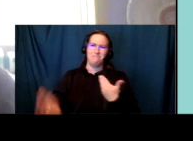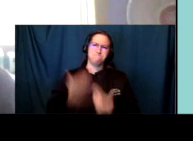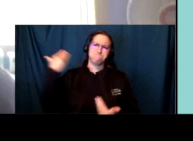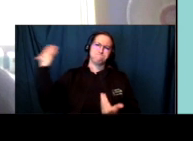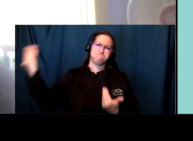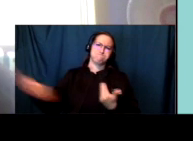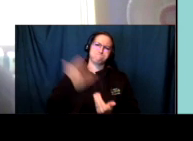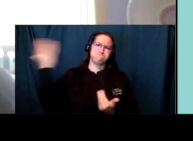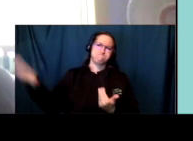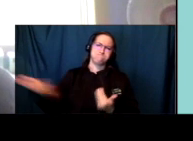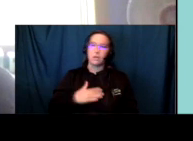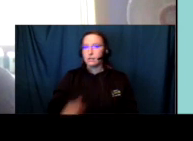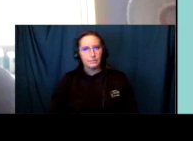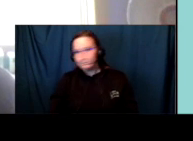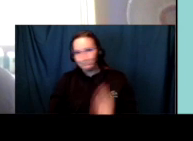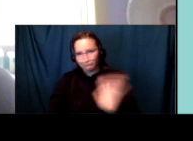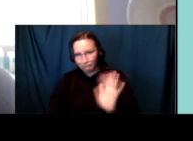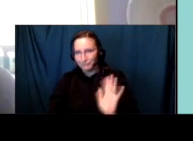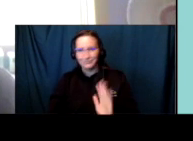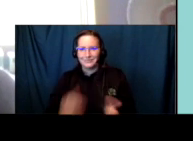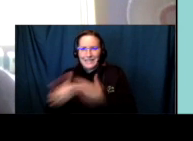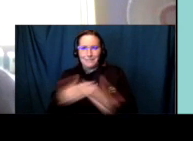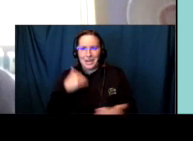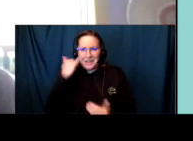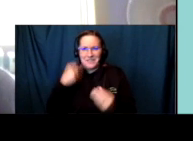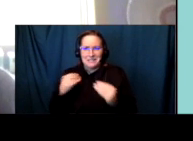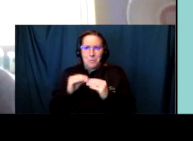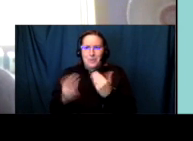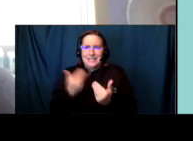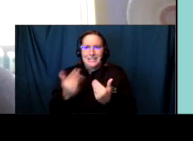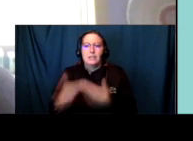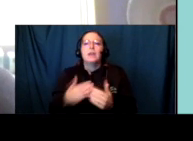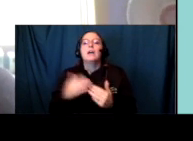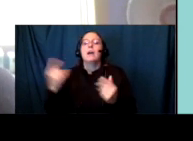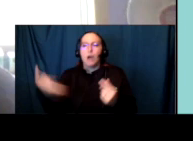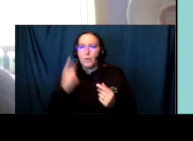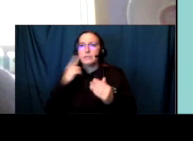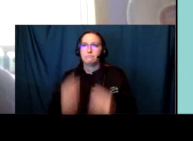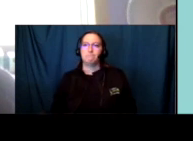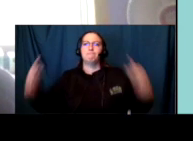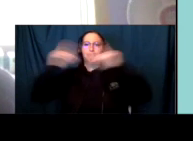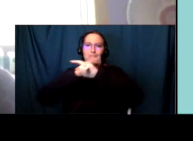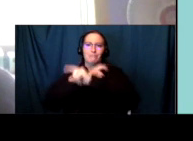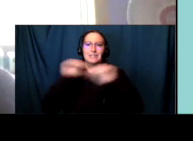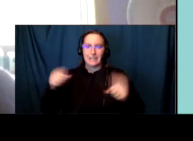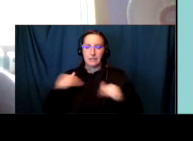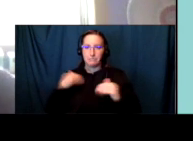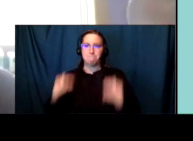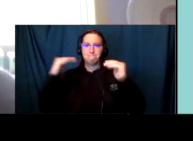No way, there's ways to make that activity more complex always. You can make it more auditorily complex by asking for two